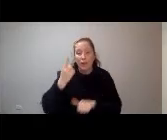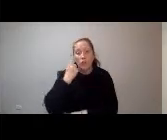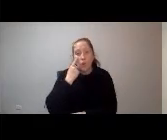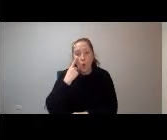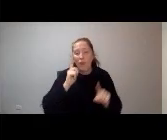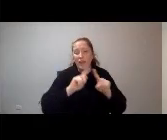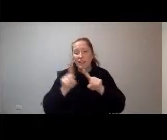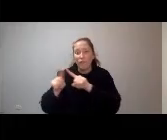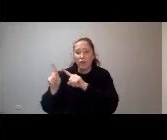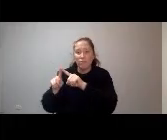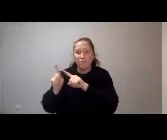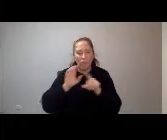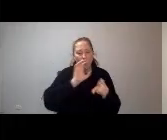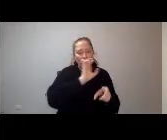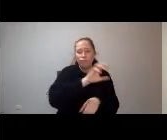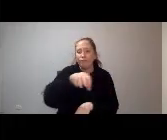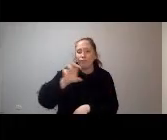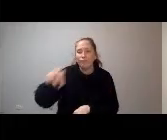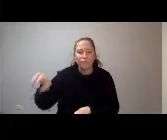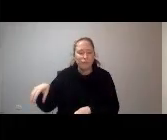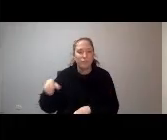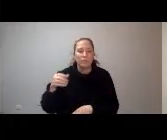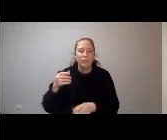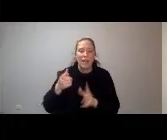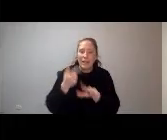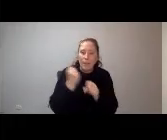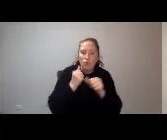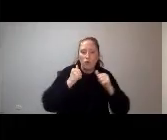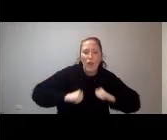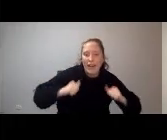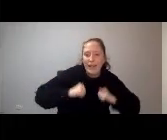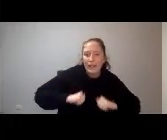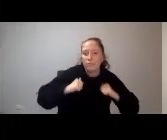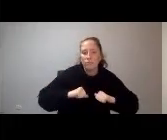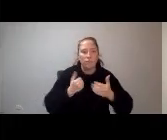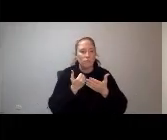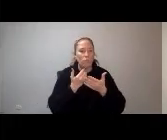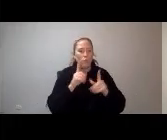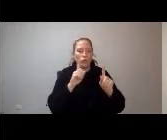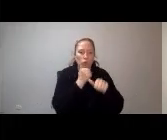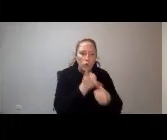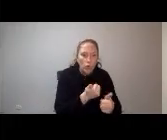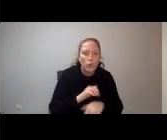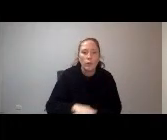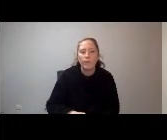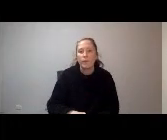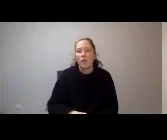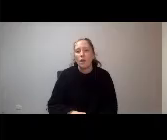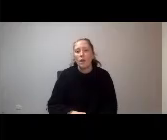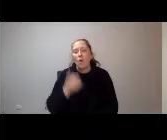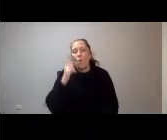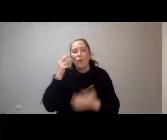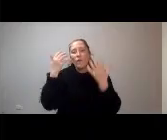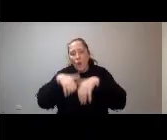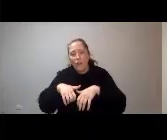we've understood its effective training approaches, we've understood the factors that predict good practice,